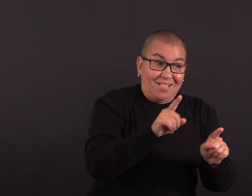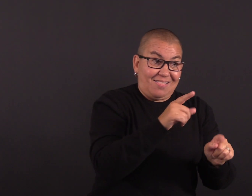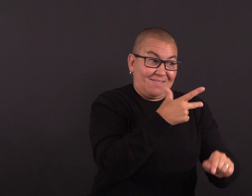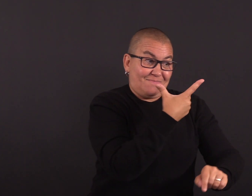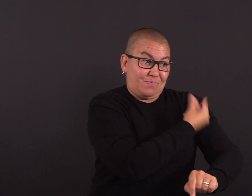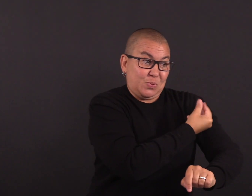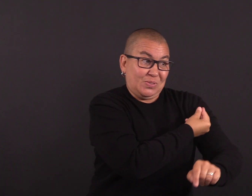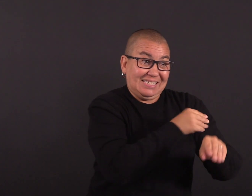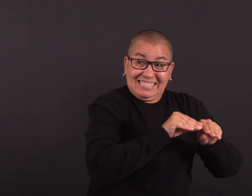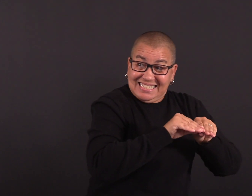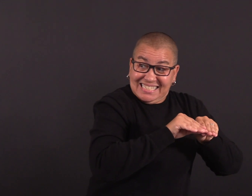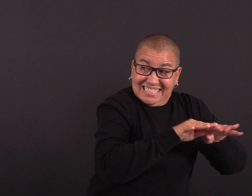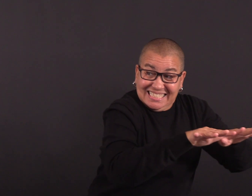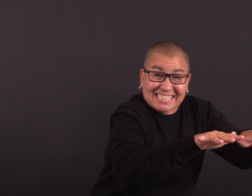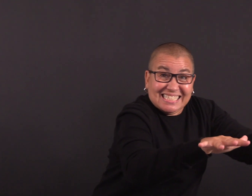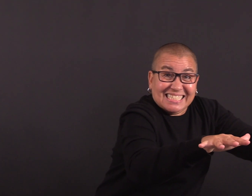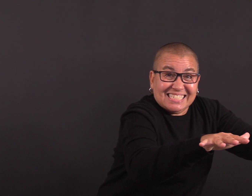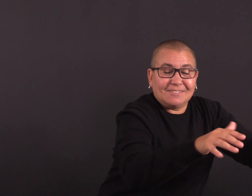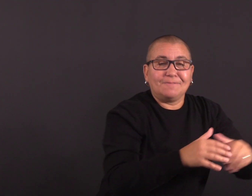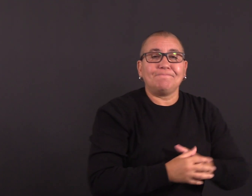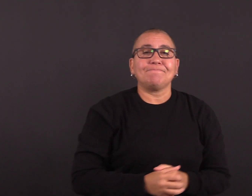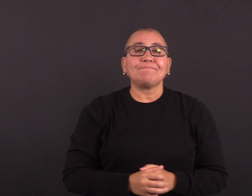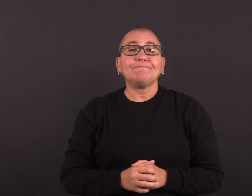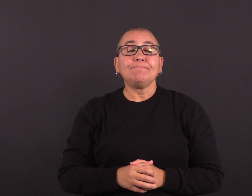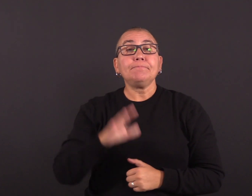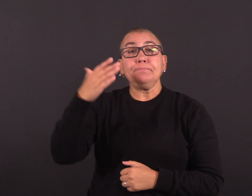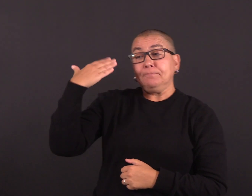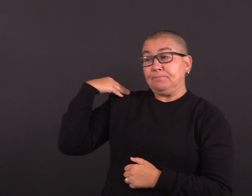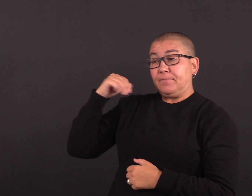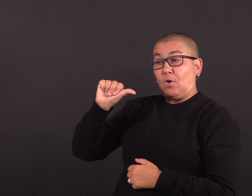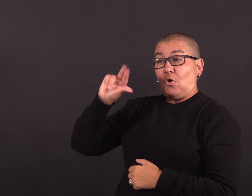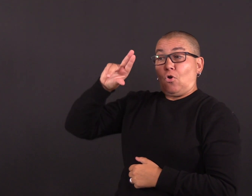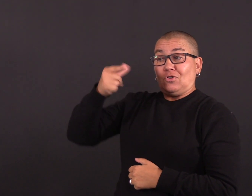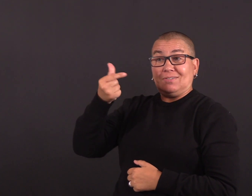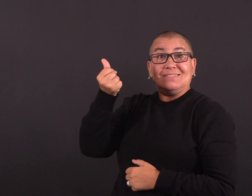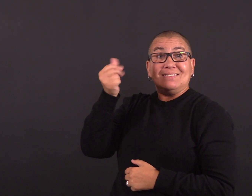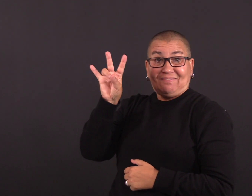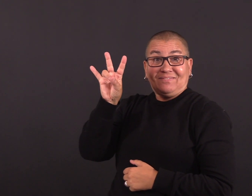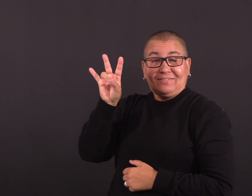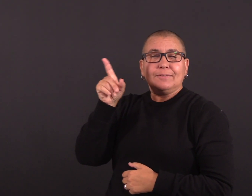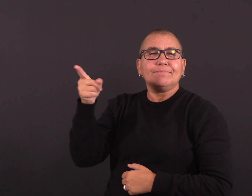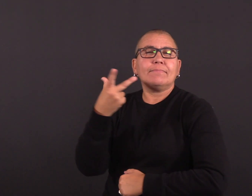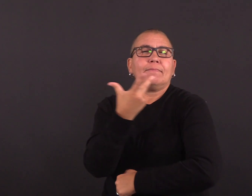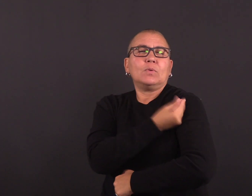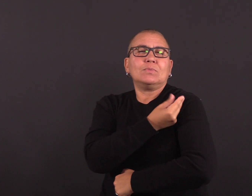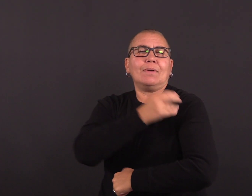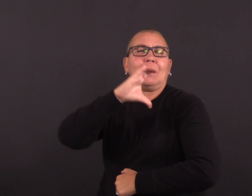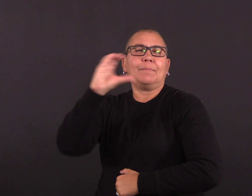provide the maximum breadth of immunity so that the protection to people is as wide as possible,